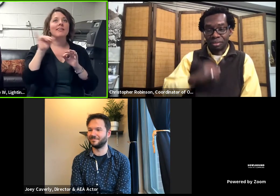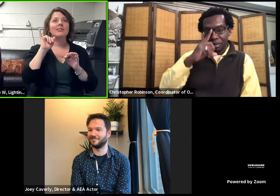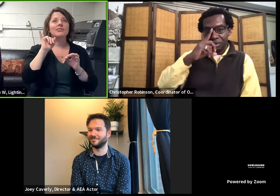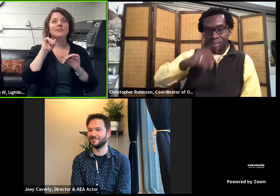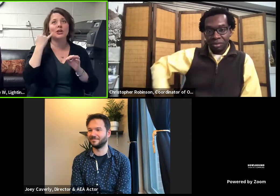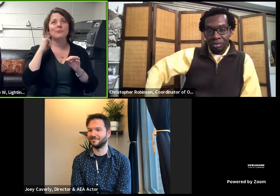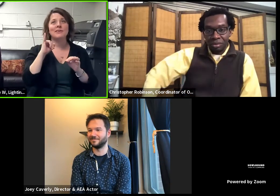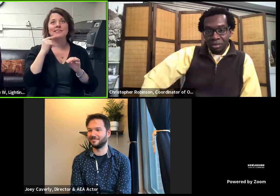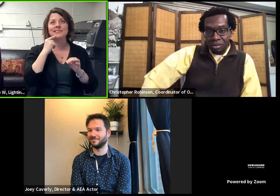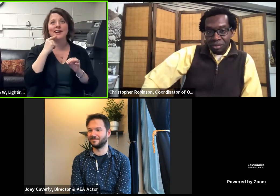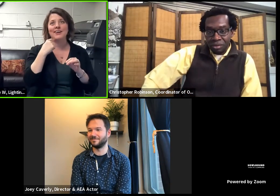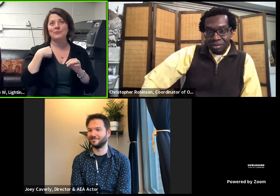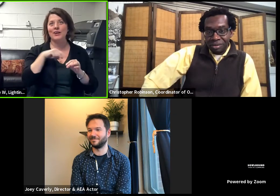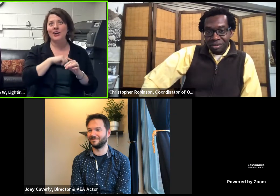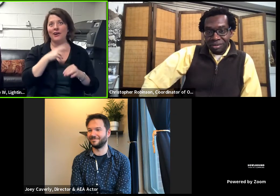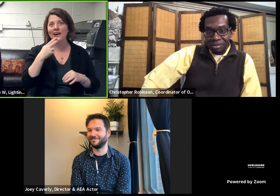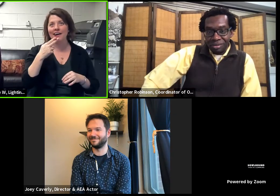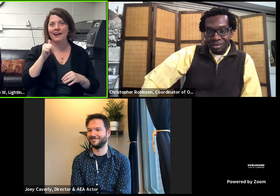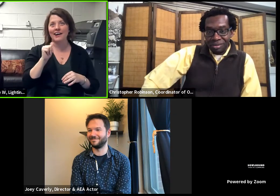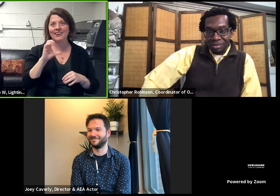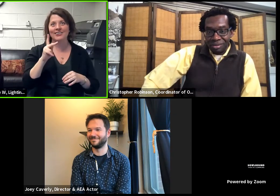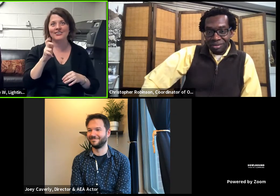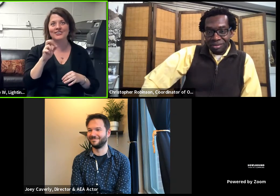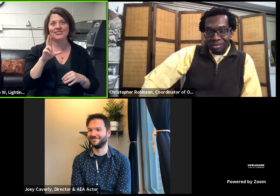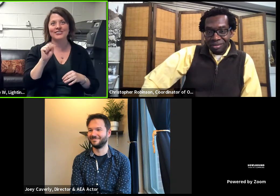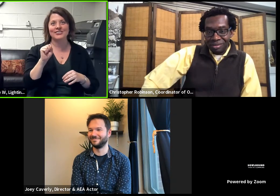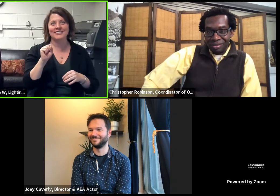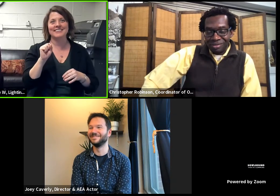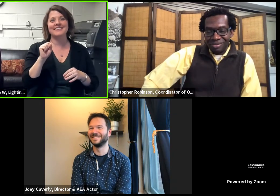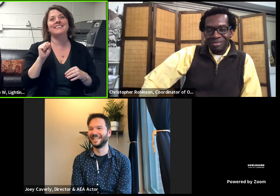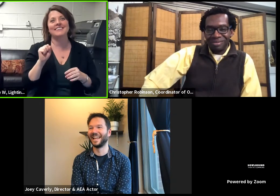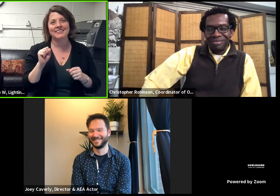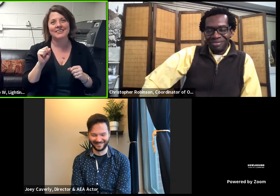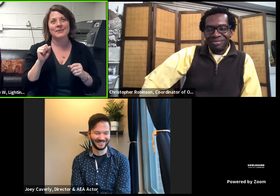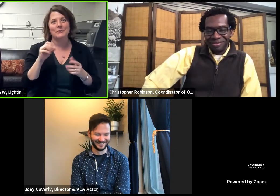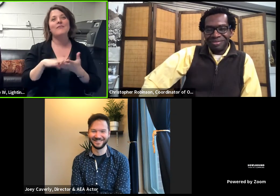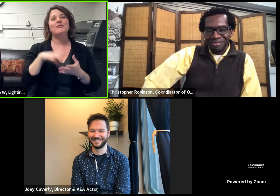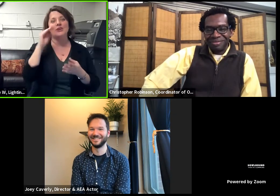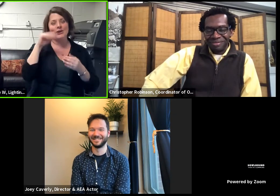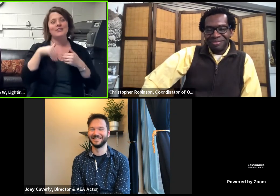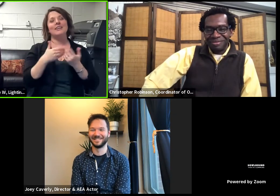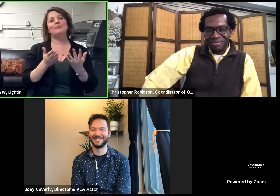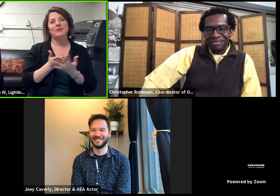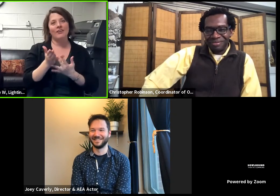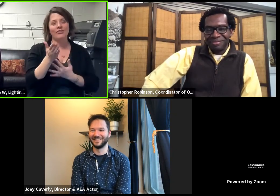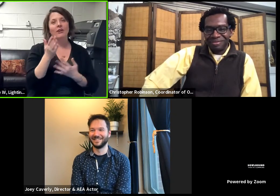Related to safety, Joey was talking about-- That we're hackers.